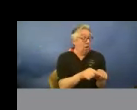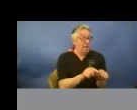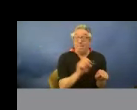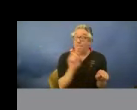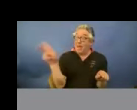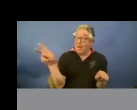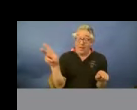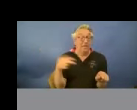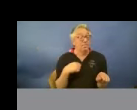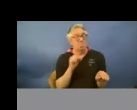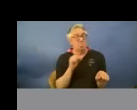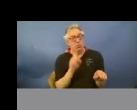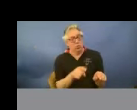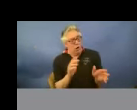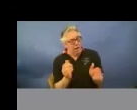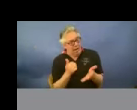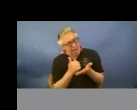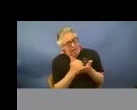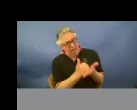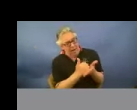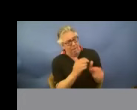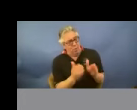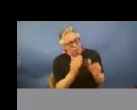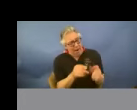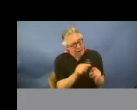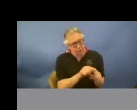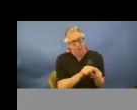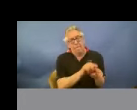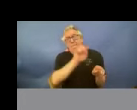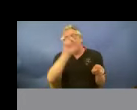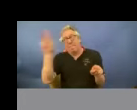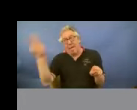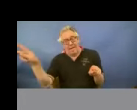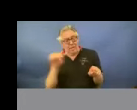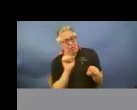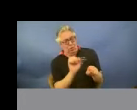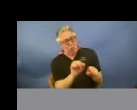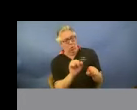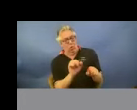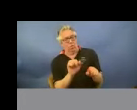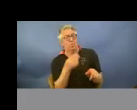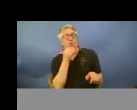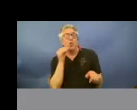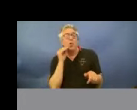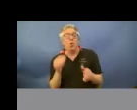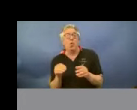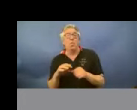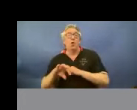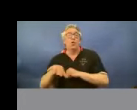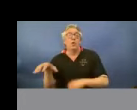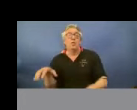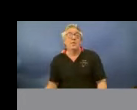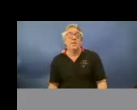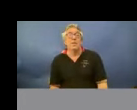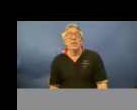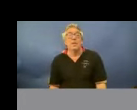Many Persons with Disabilities face additional persecution because of their disabilities, or the disability then with marriage, gender, age, social status, race or other things,